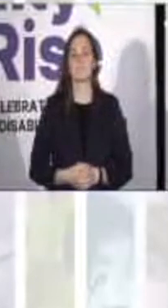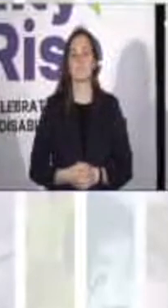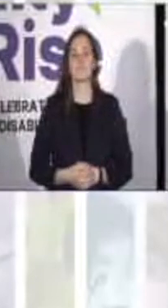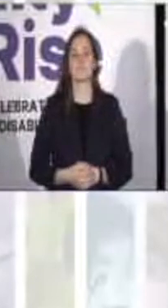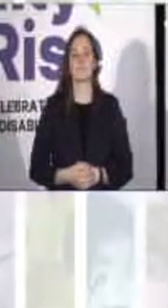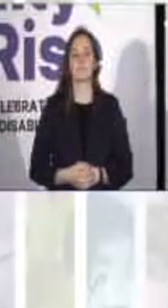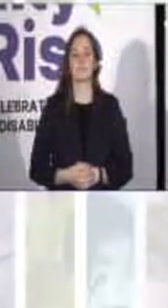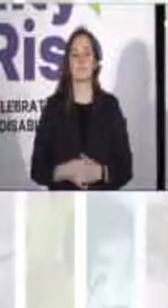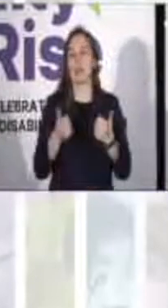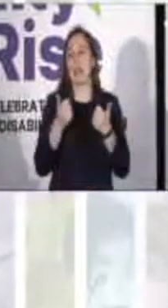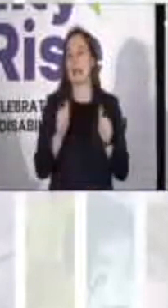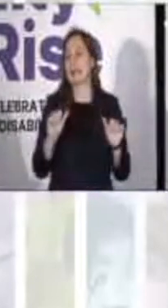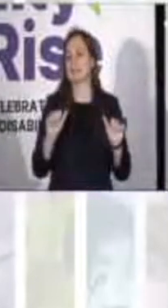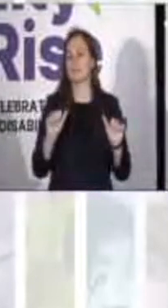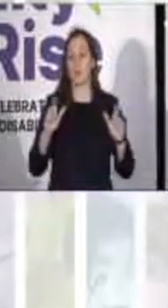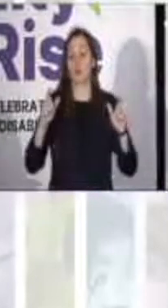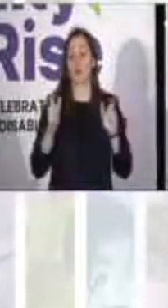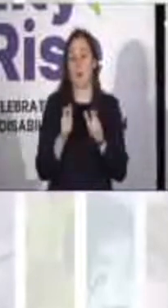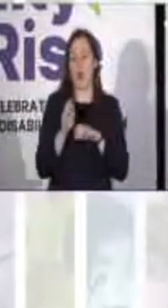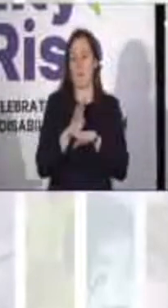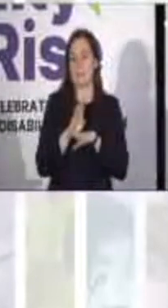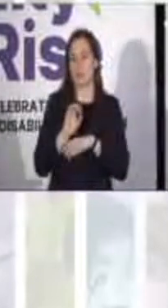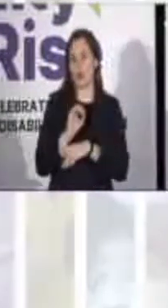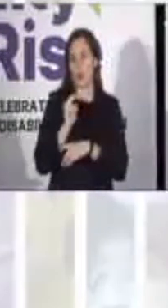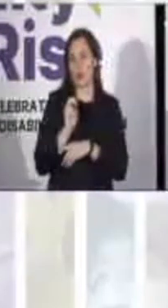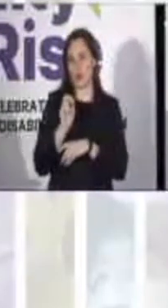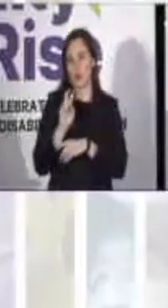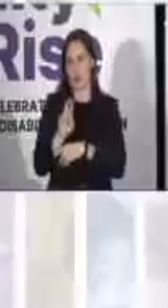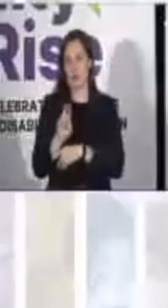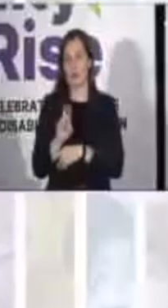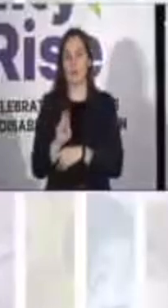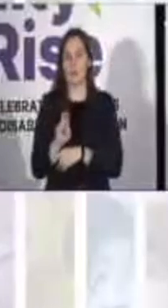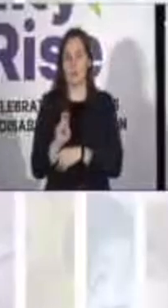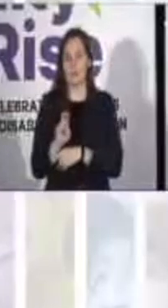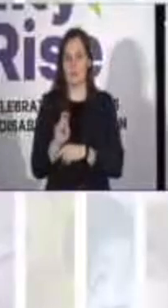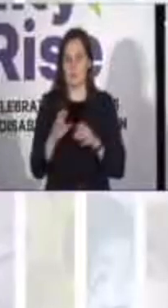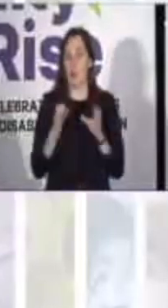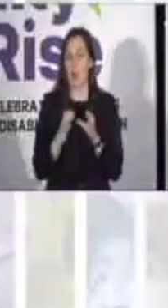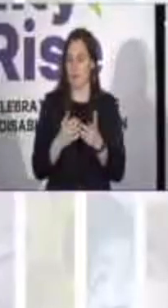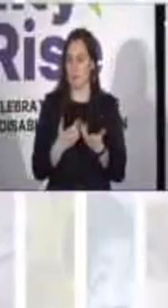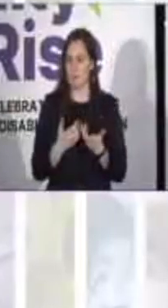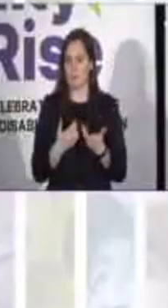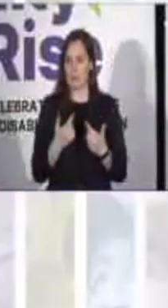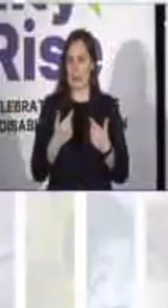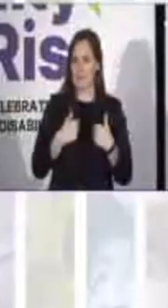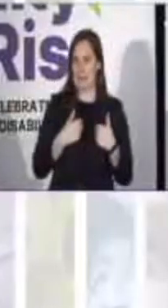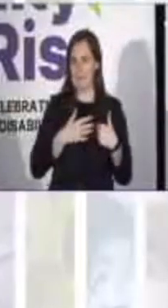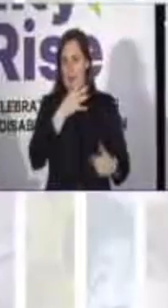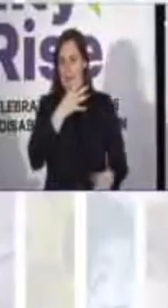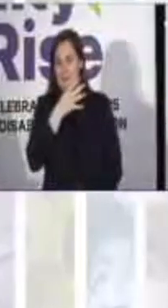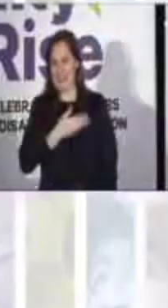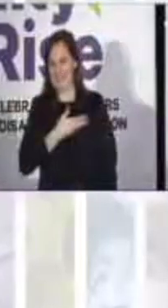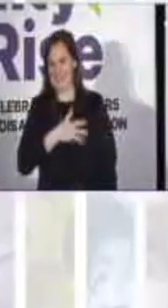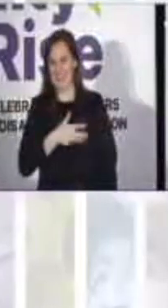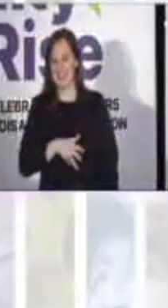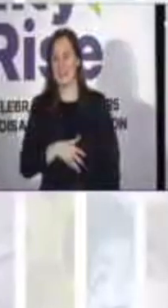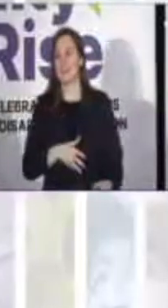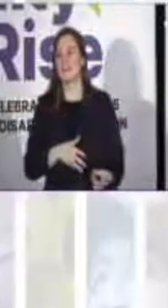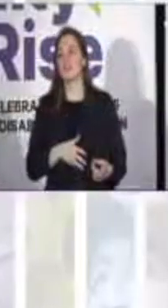I REALLY WANT TO UNDERSCORE SMALL BUSINESS IT WAS JUST US, MY MOTHER AND I, THE WORK YOU DO IS DEEPLY PERSONAL.